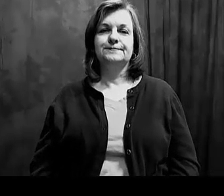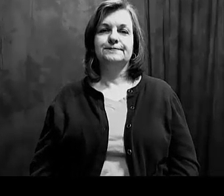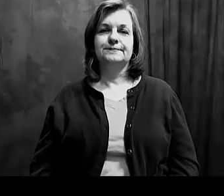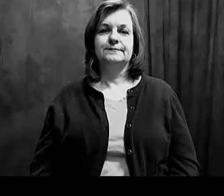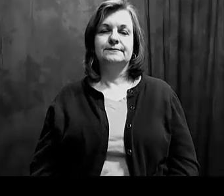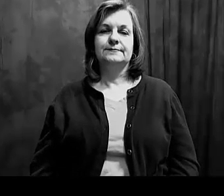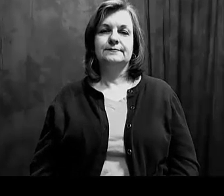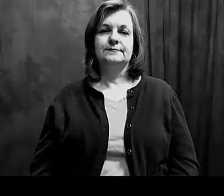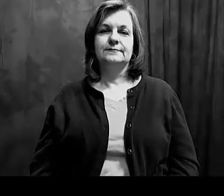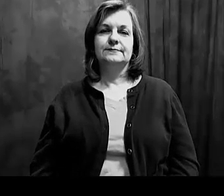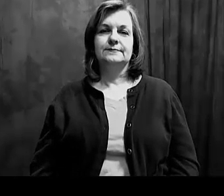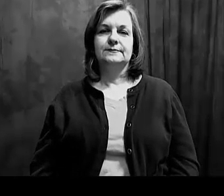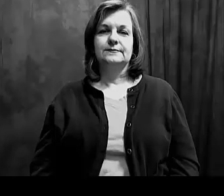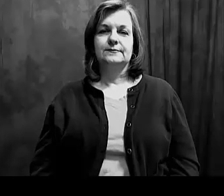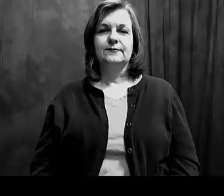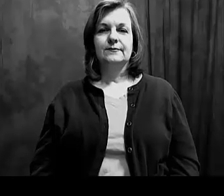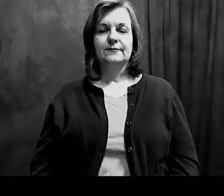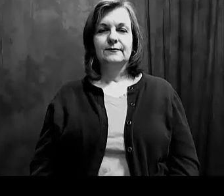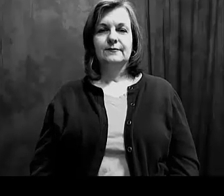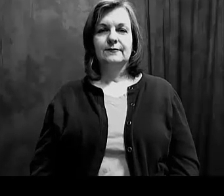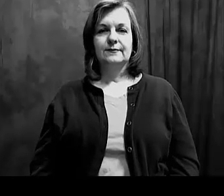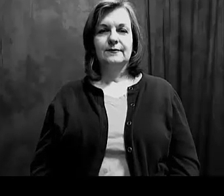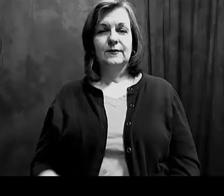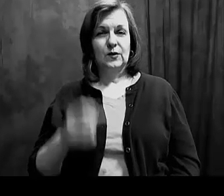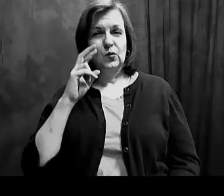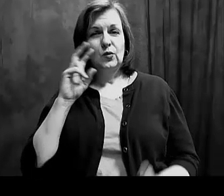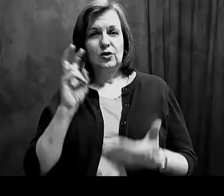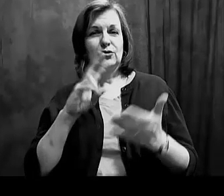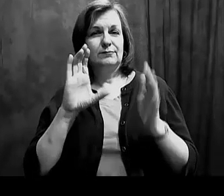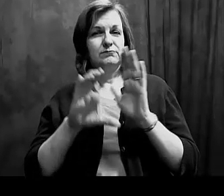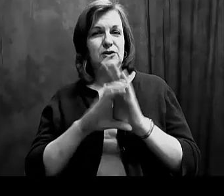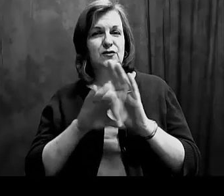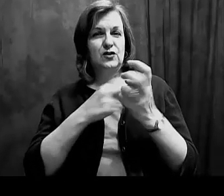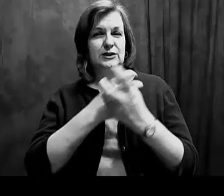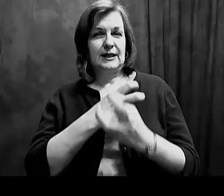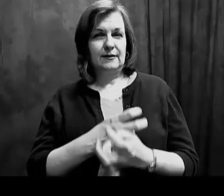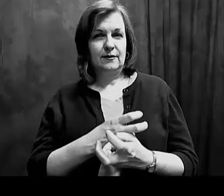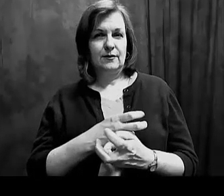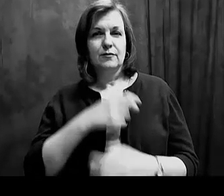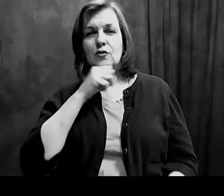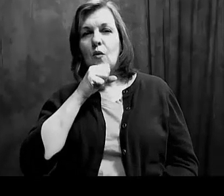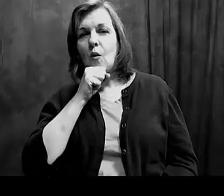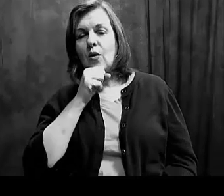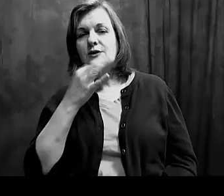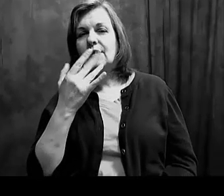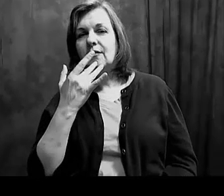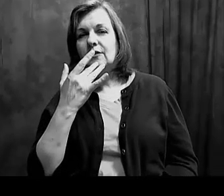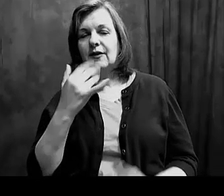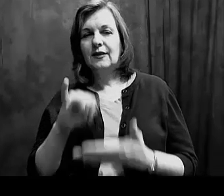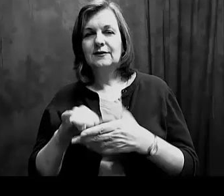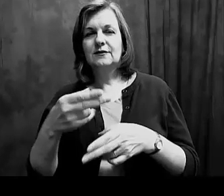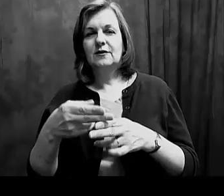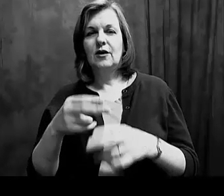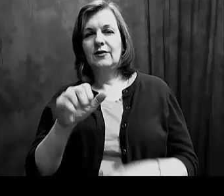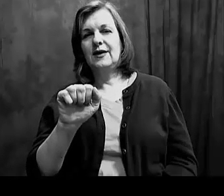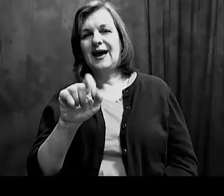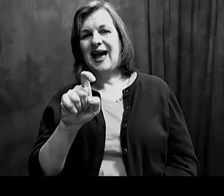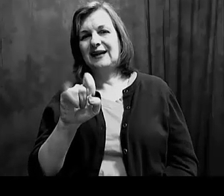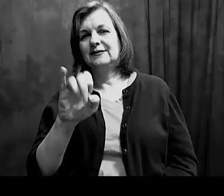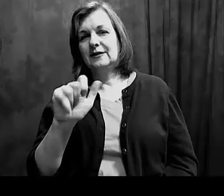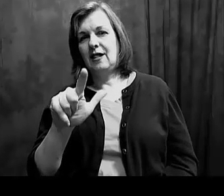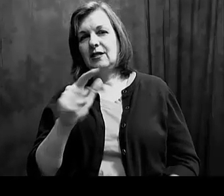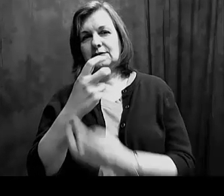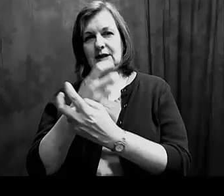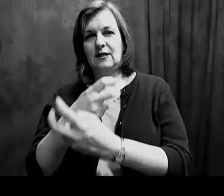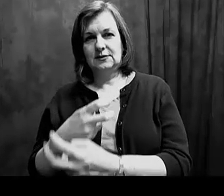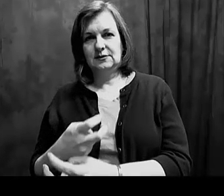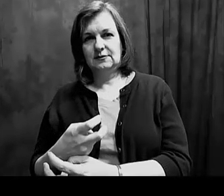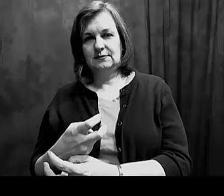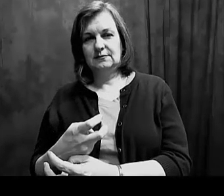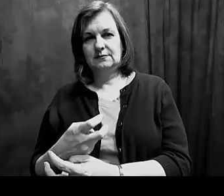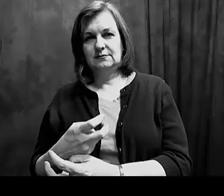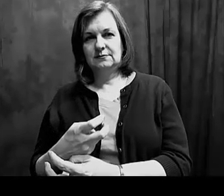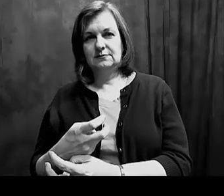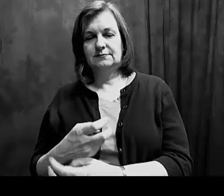if we actually look at your skeleton the kind of orange color here would be the axial